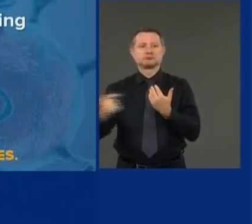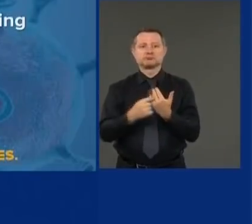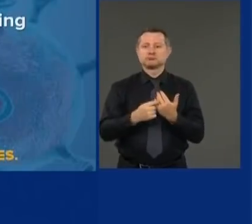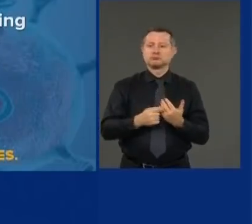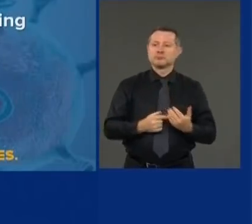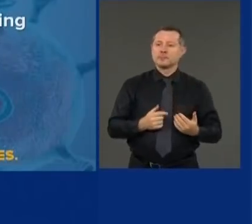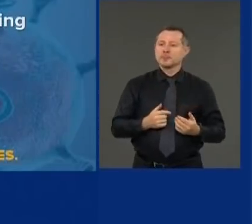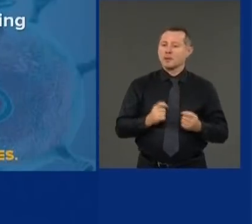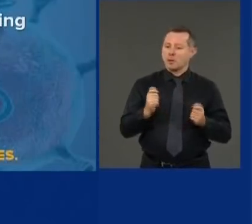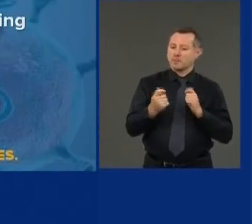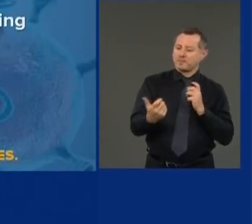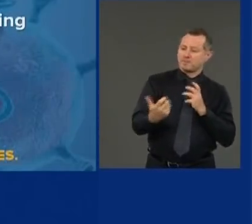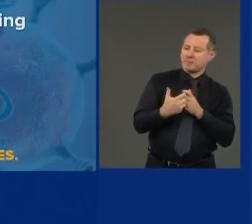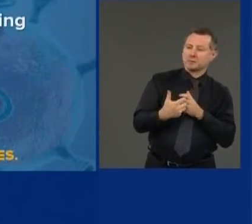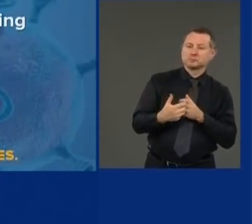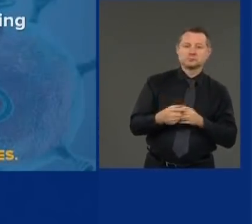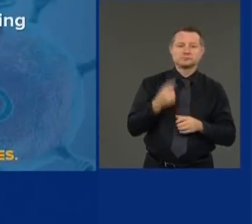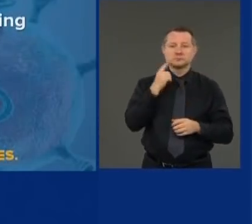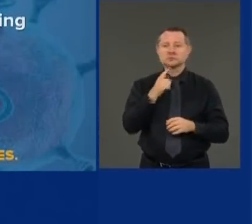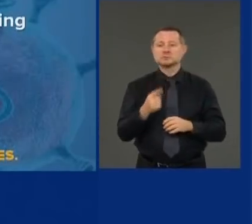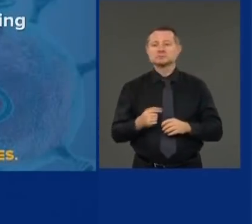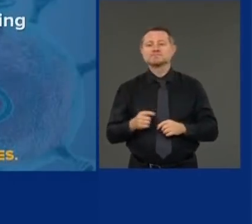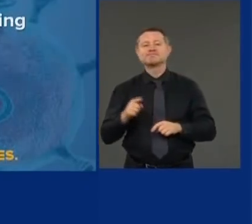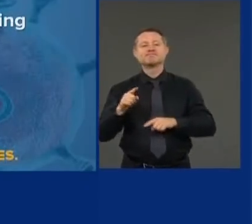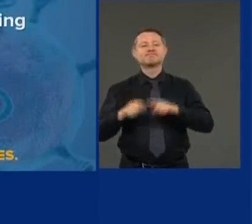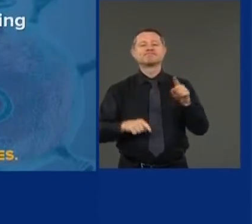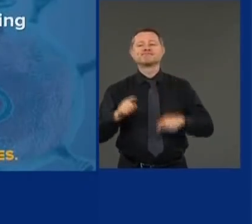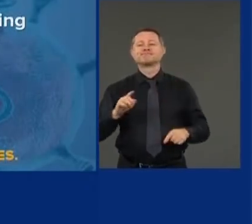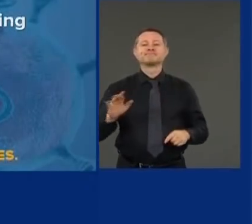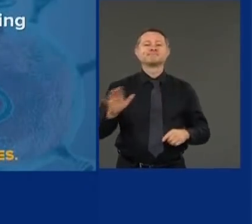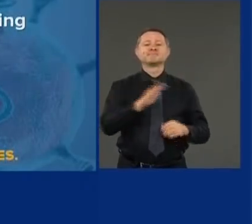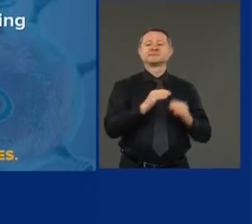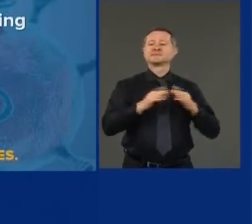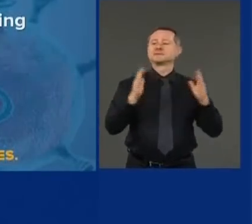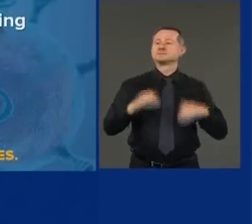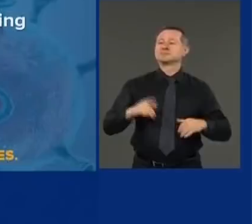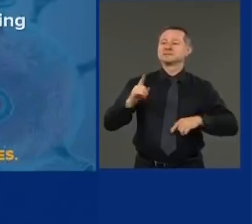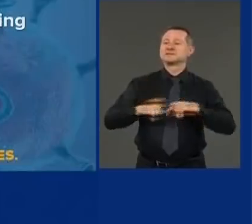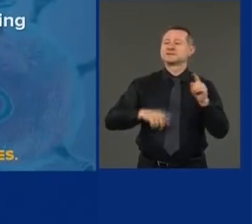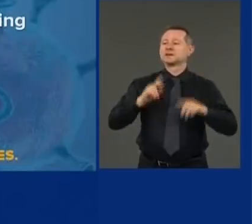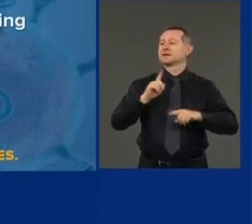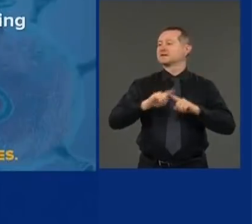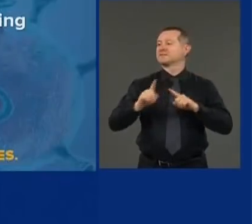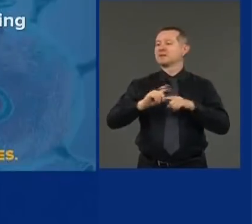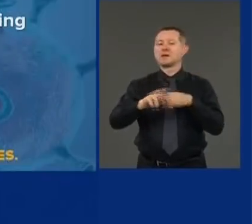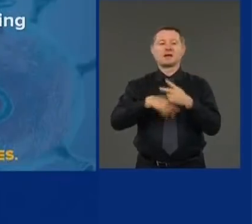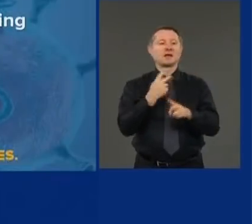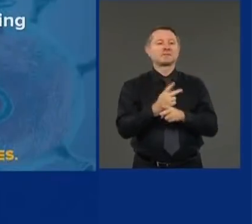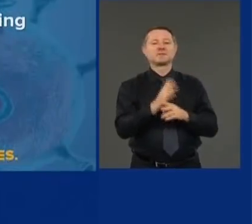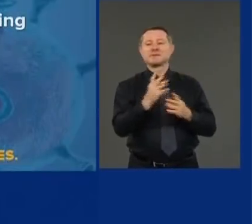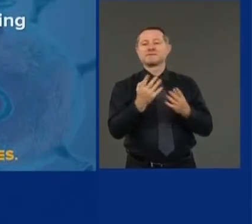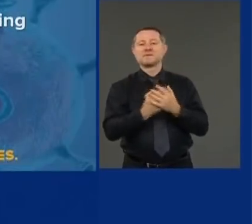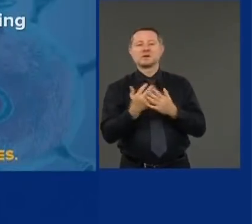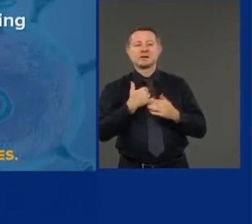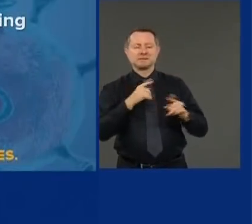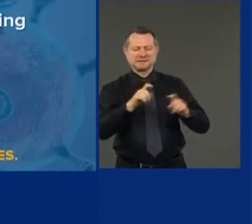WHETHER OR NOT IT CAN TAKE ONE OF THESE HIGHER FILTERS AND STILL OPERATE.